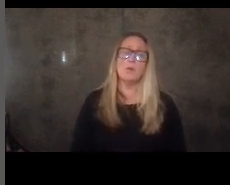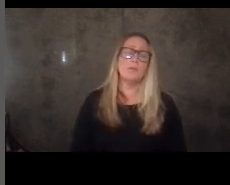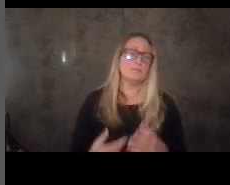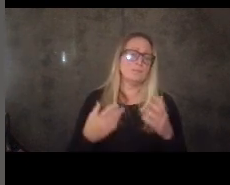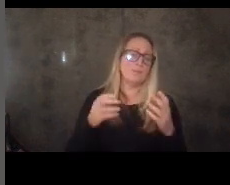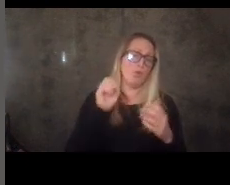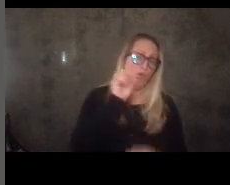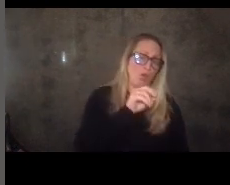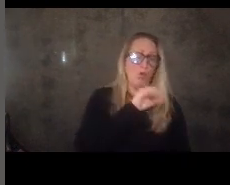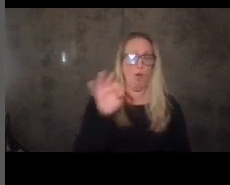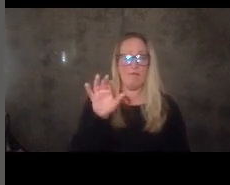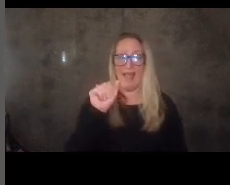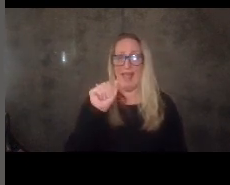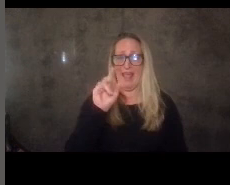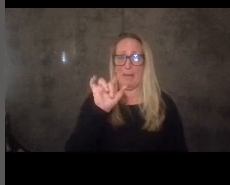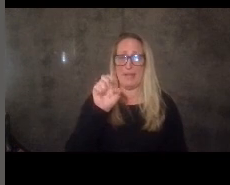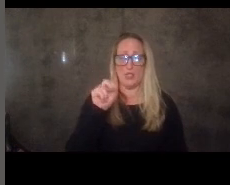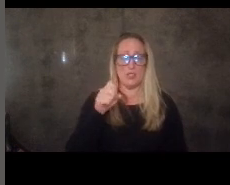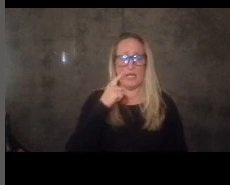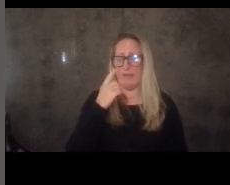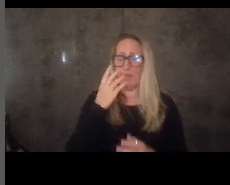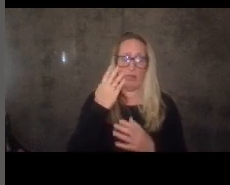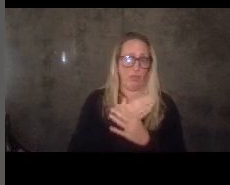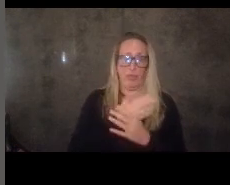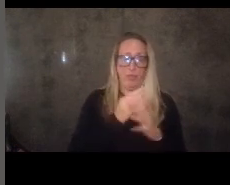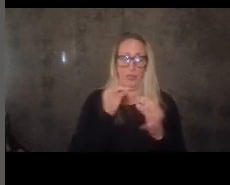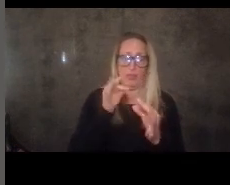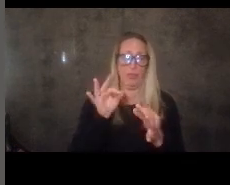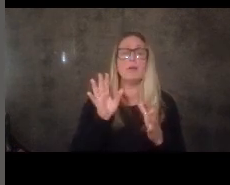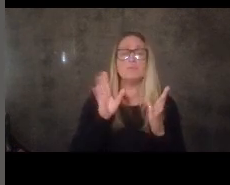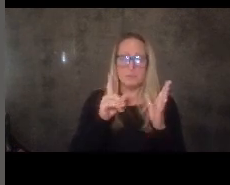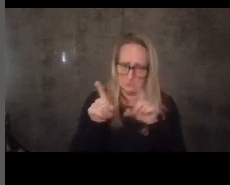settings for turning off the animations. If you find those distracting, we also have.